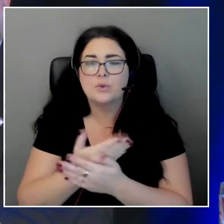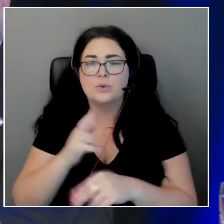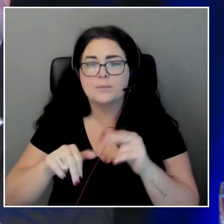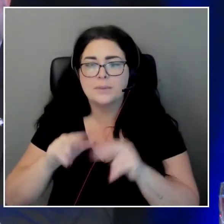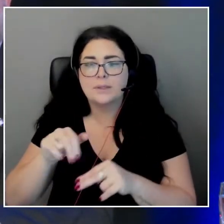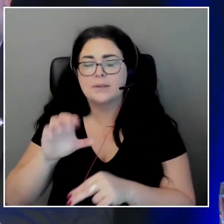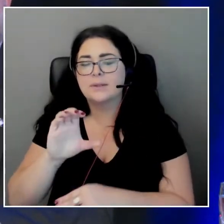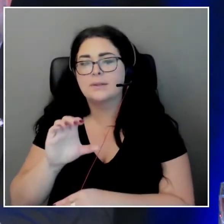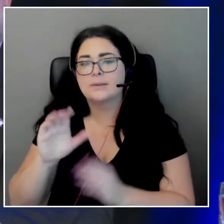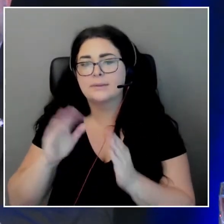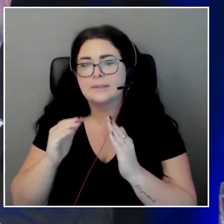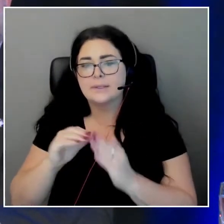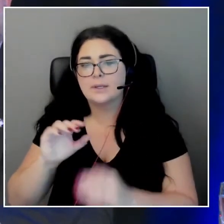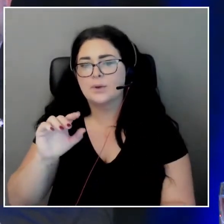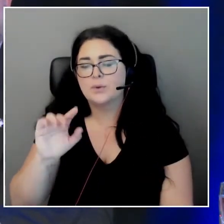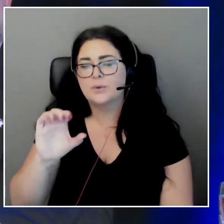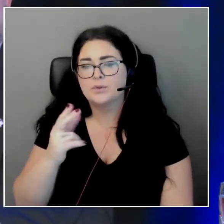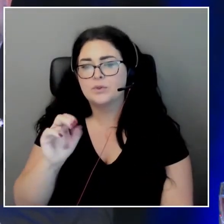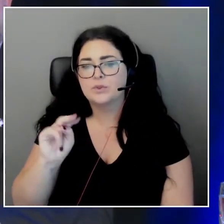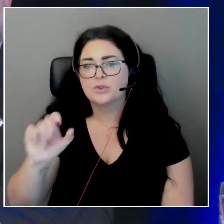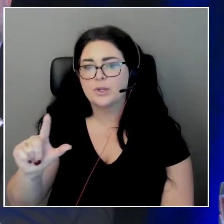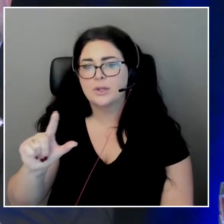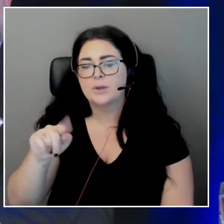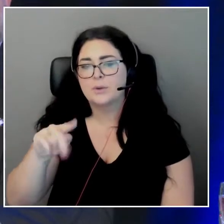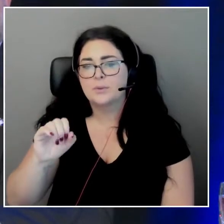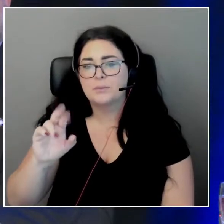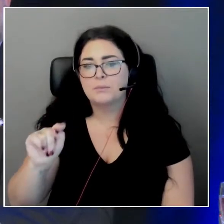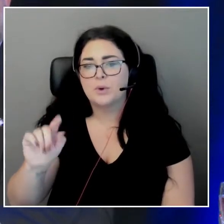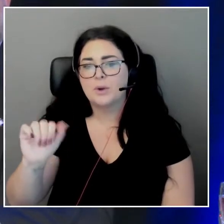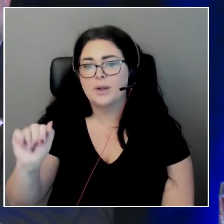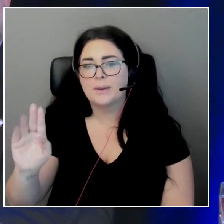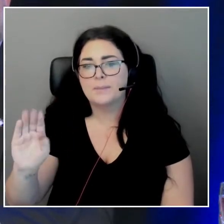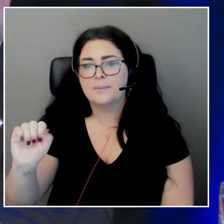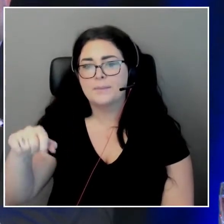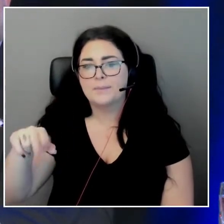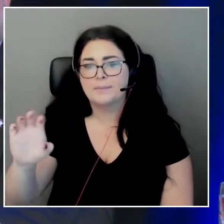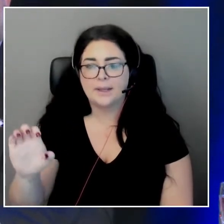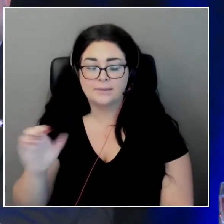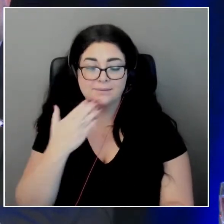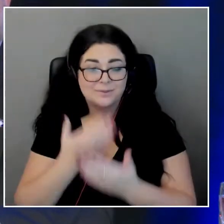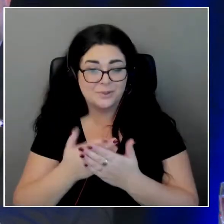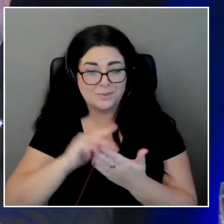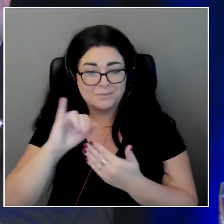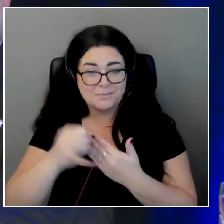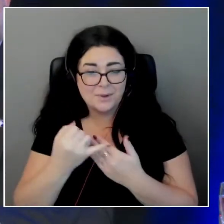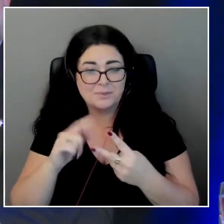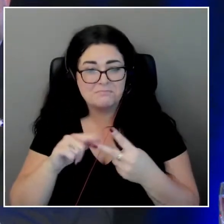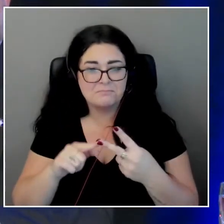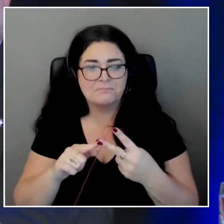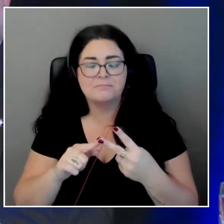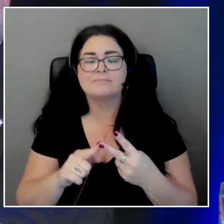We're thrilled with the progress of these projects and are looking forward to their completion in the coming year.